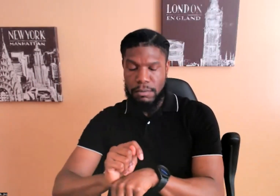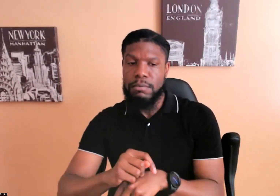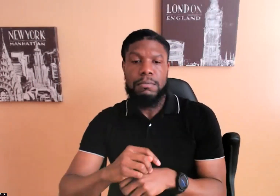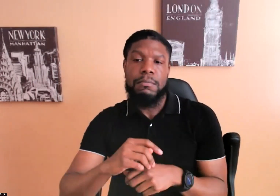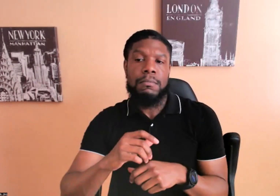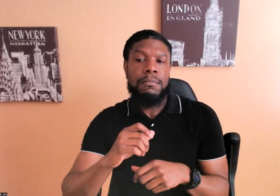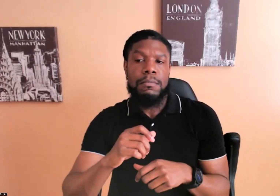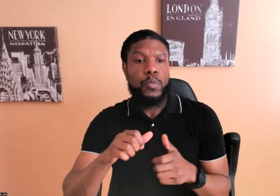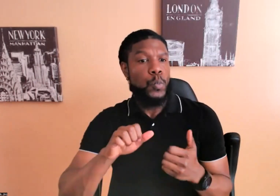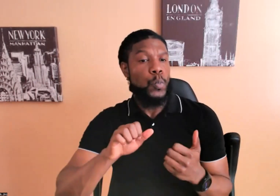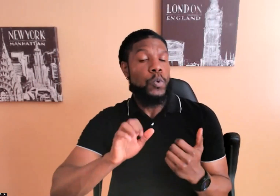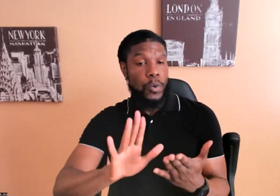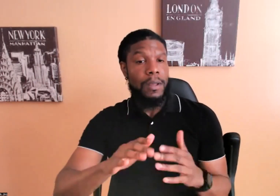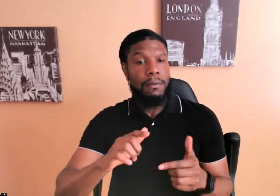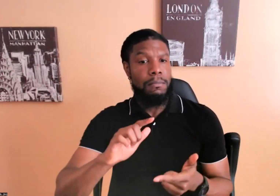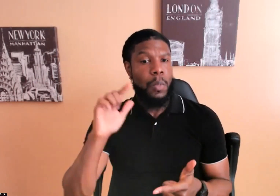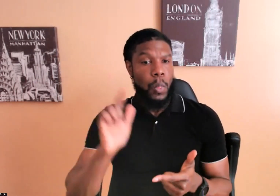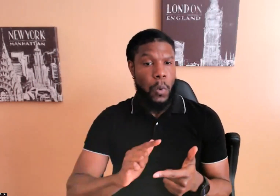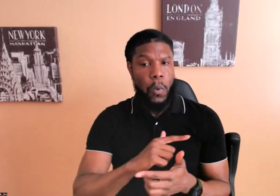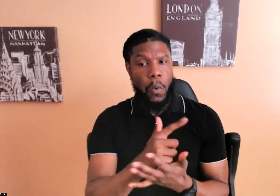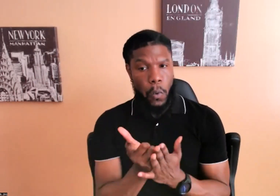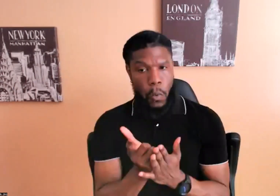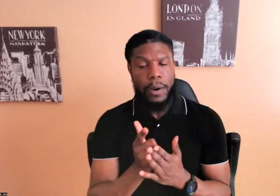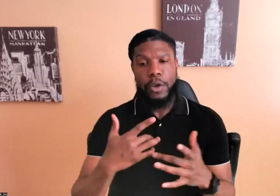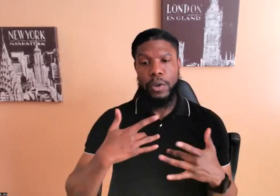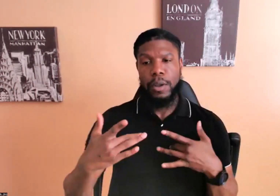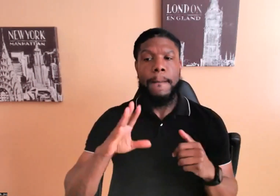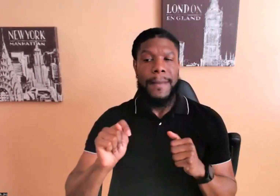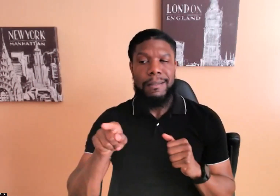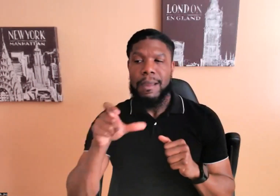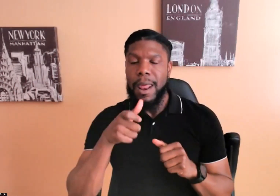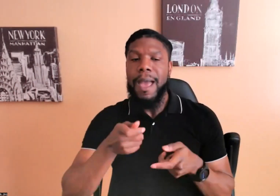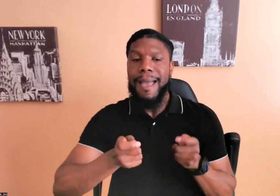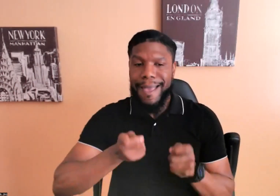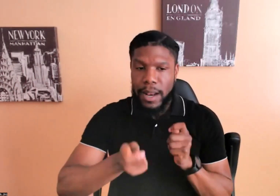It's just that they didn't edit. They didn't take charge and make the changes for the students.